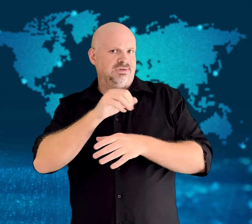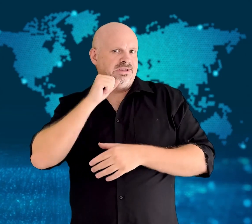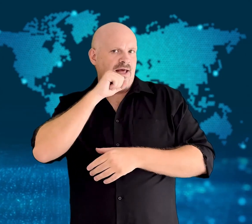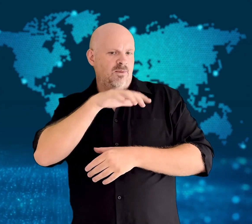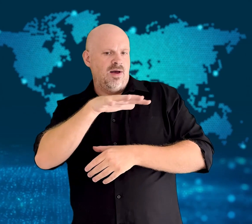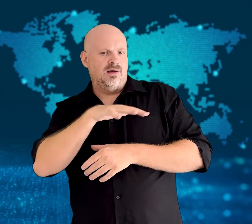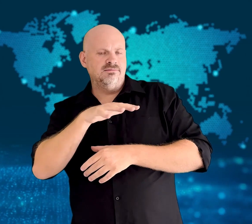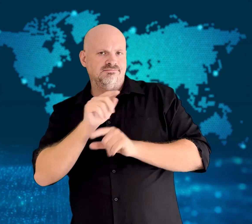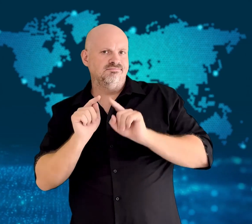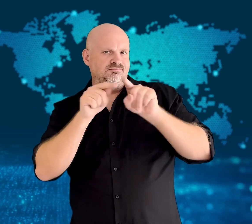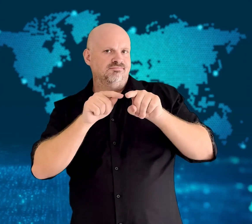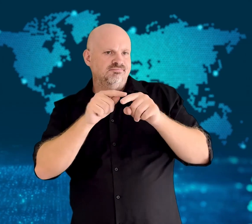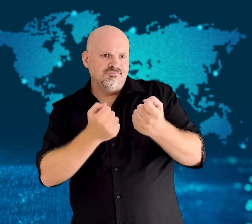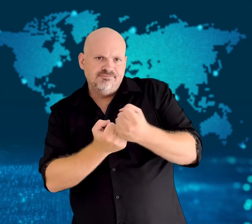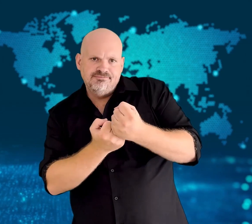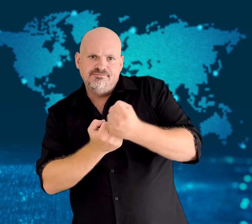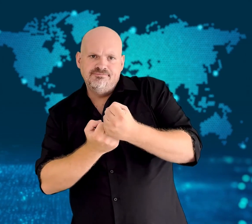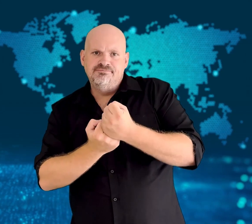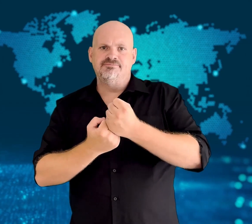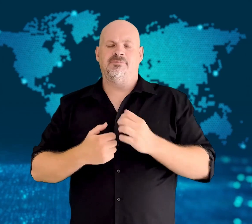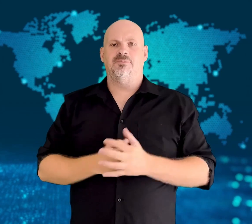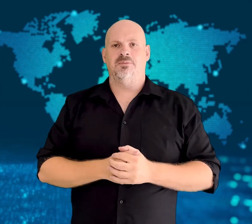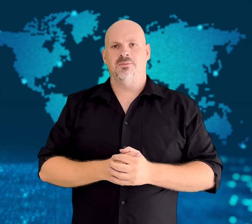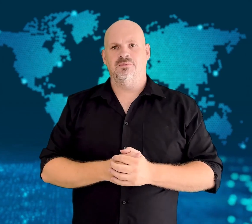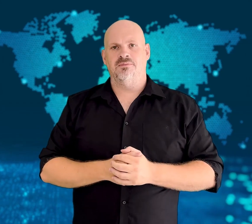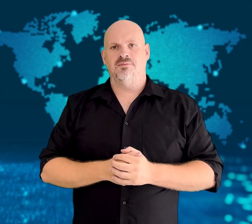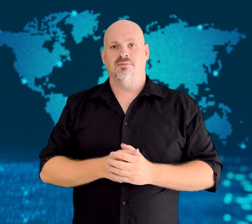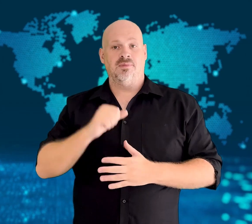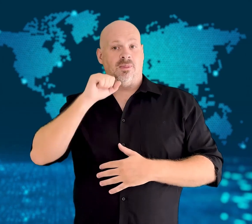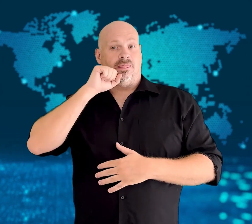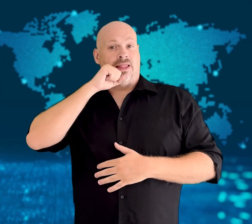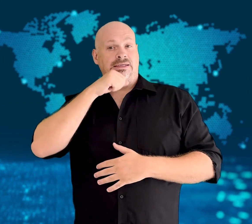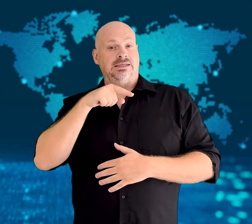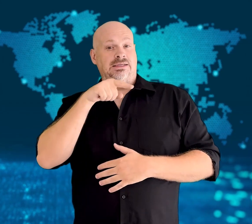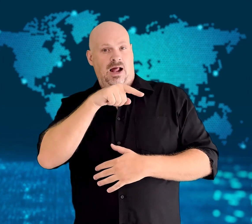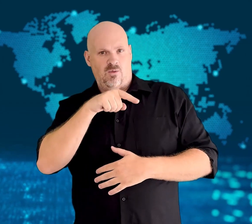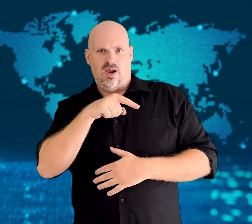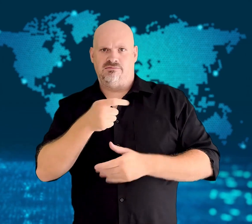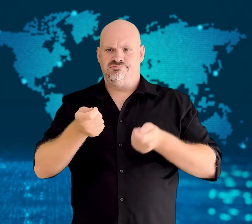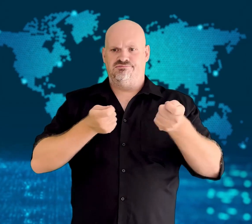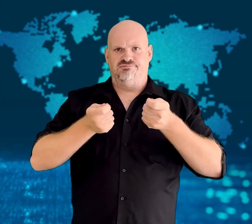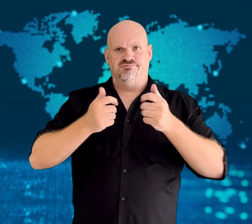since China invaded Taiwan's territorial space.